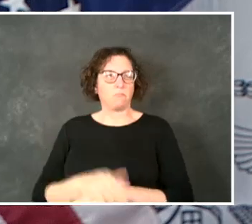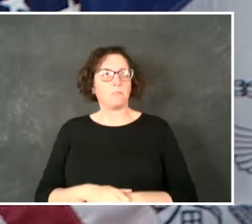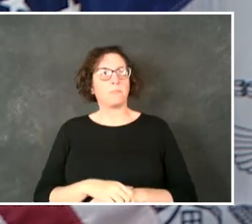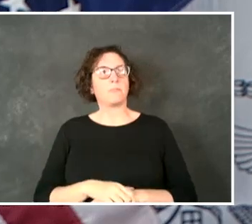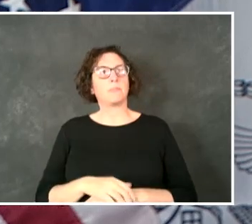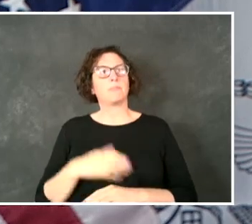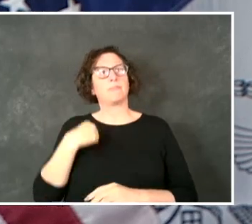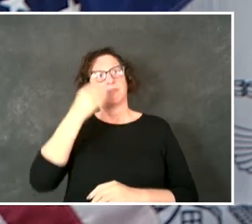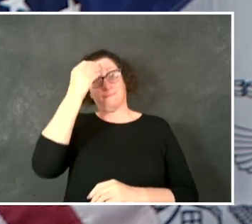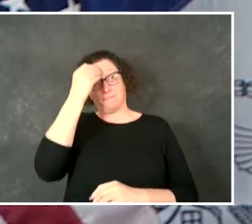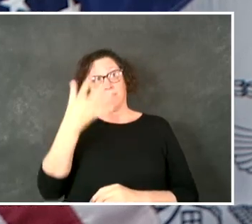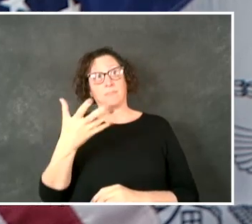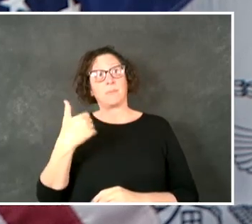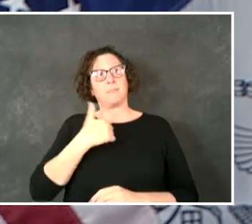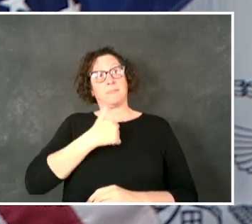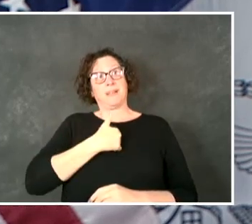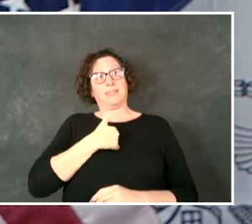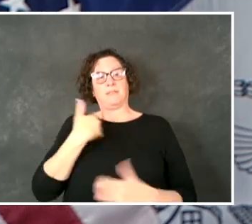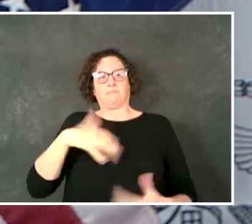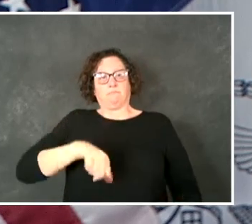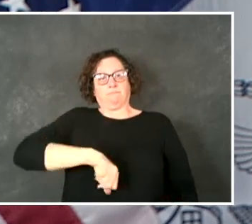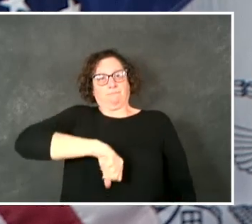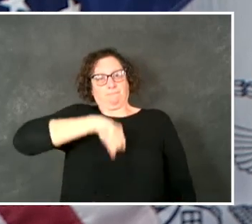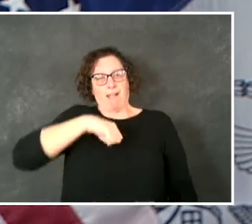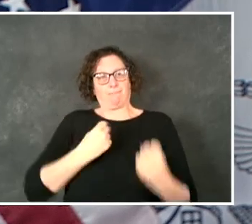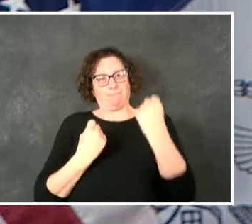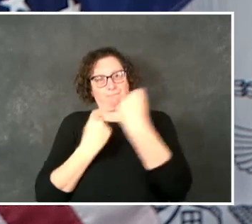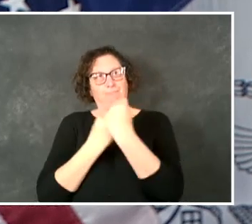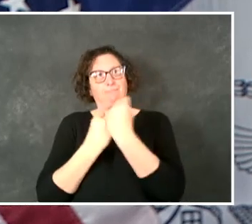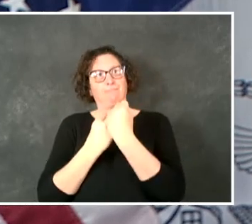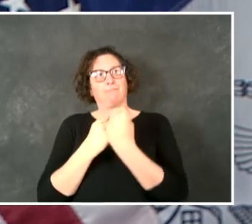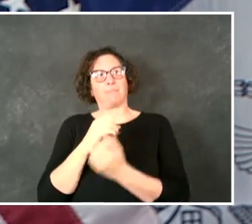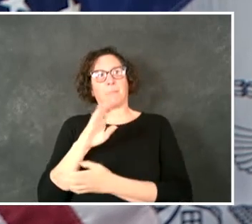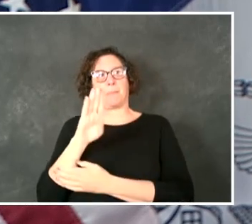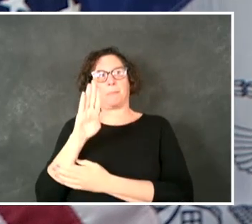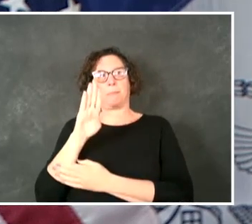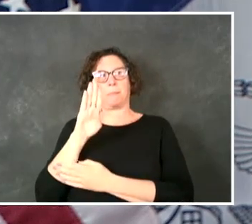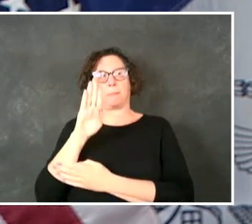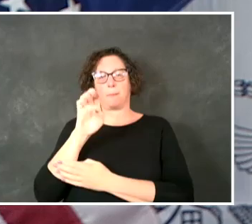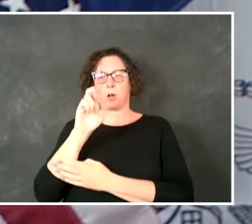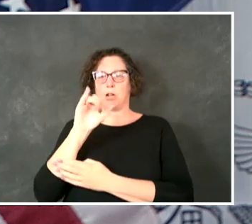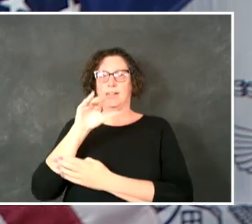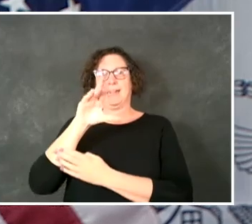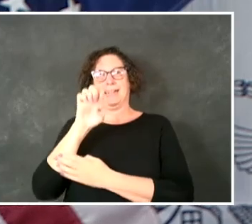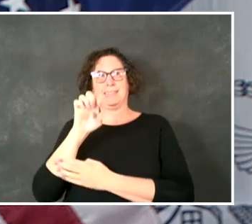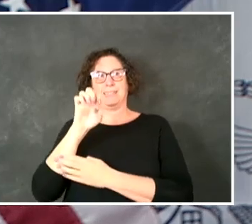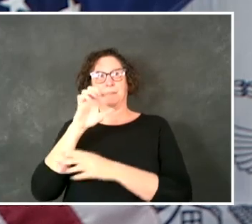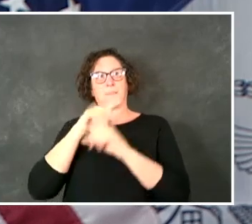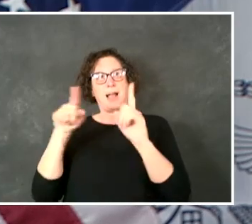I WAS A PRUDO SUPPORTER OF SENATOR SANDERS. HE OBOVIUYSL AMDE THE DECISION TO LEAVE THE RACE